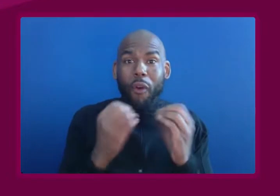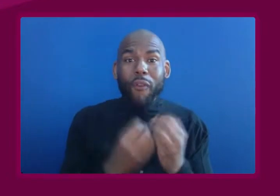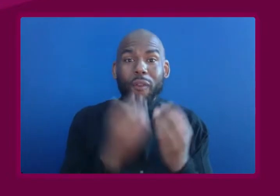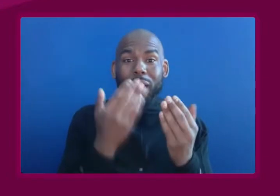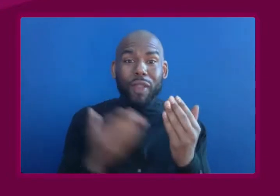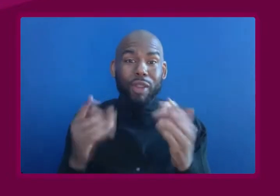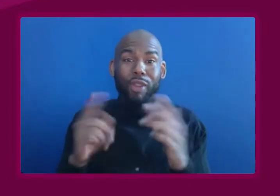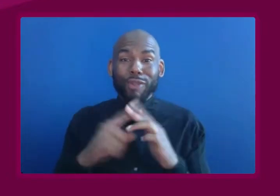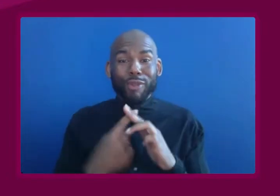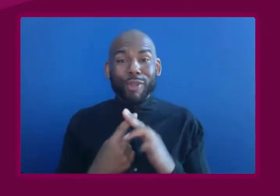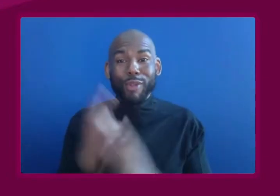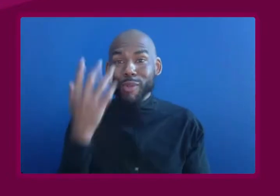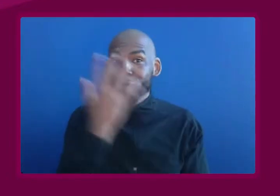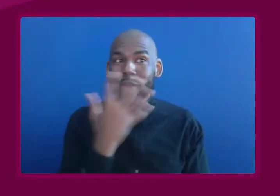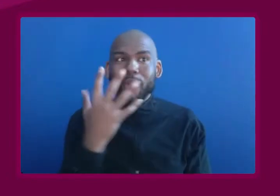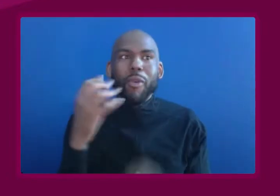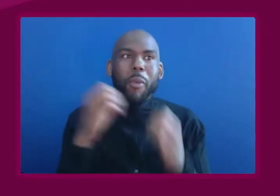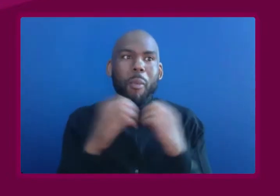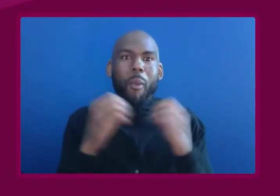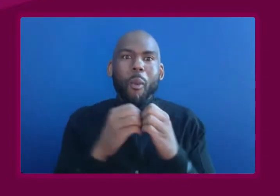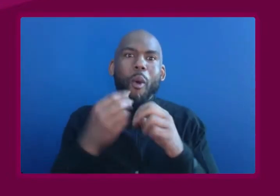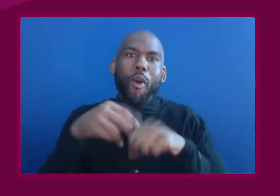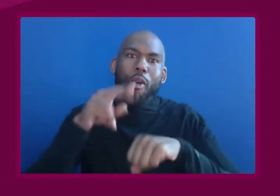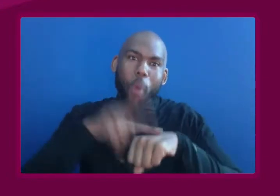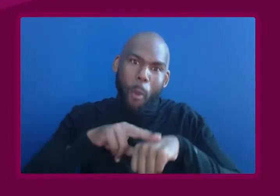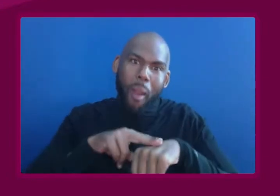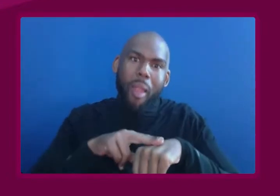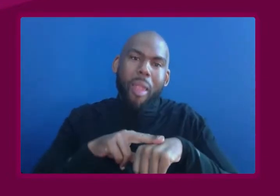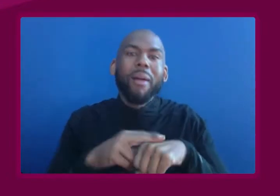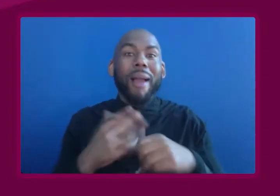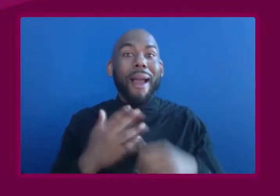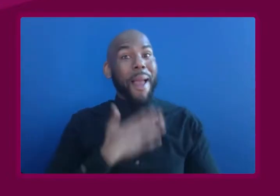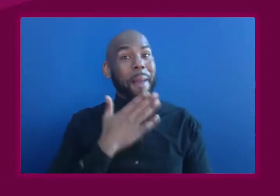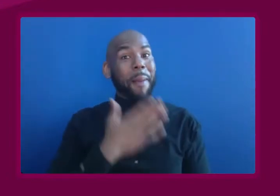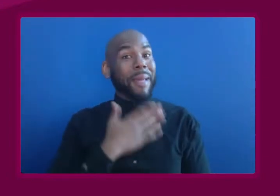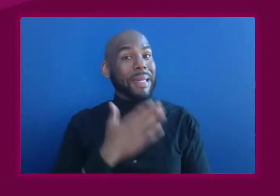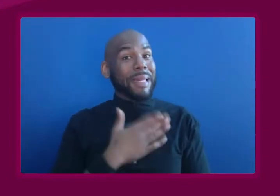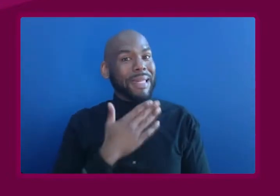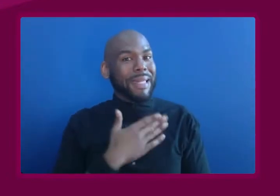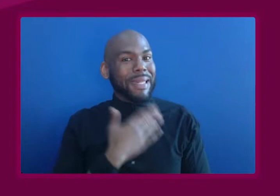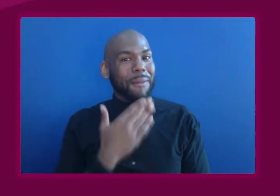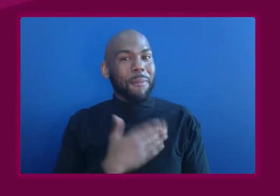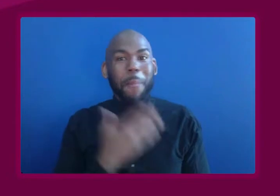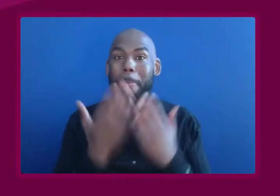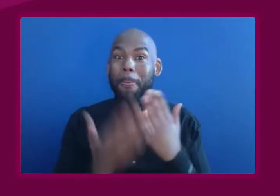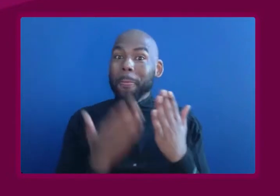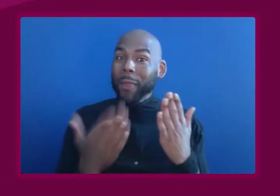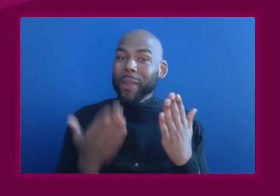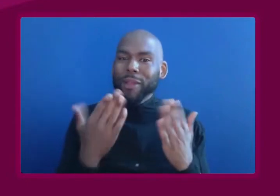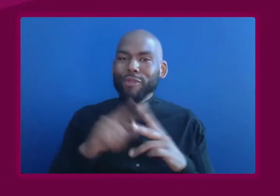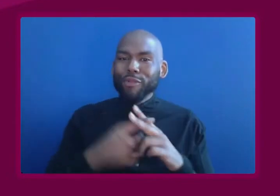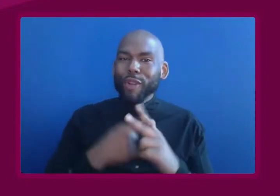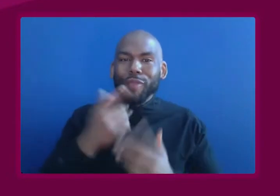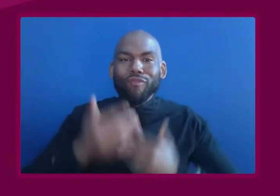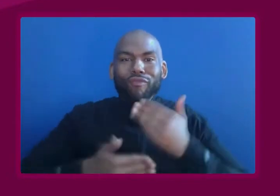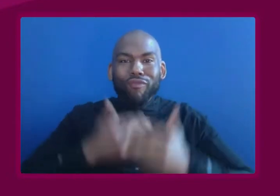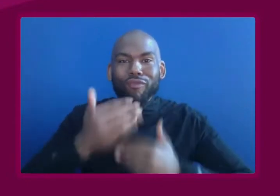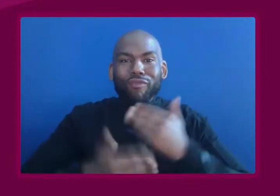Things are starting to look a little bit more normal. So certainly happy that things are starting to progress.